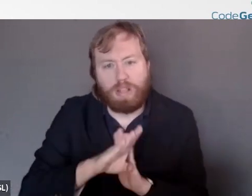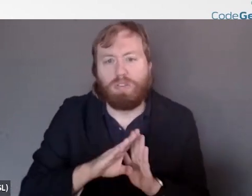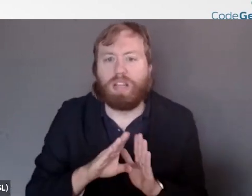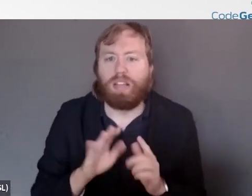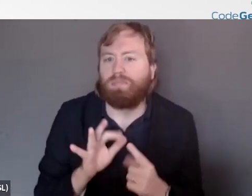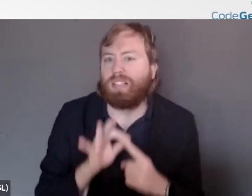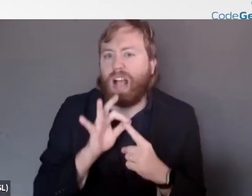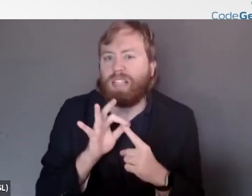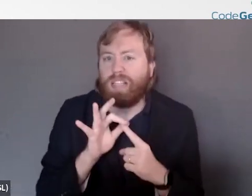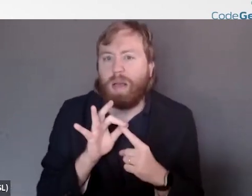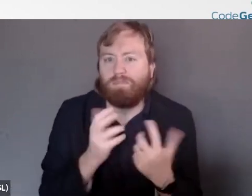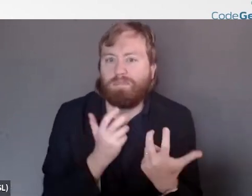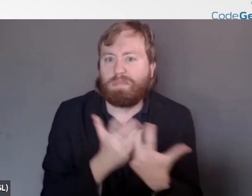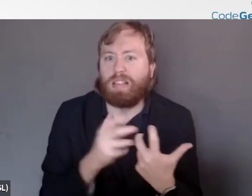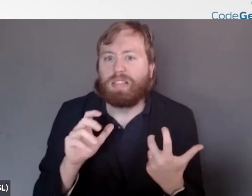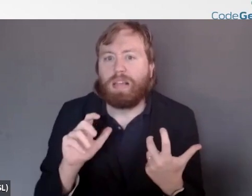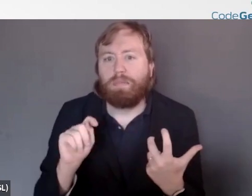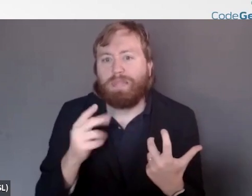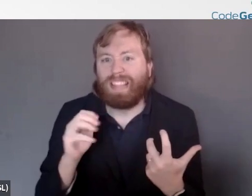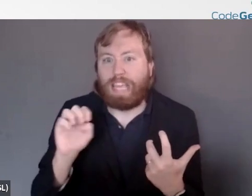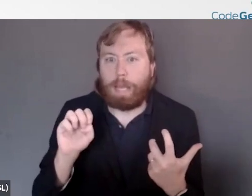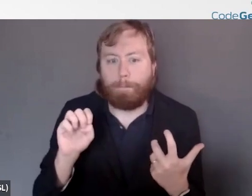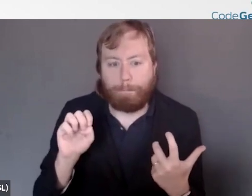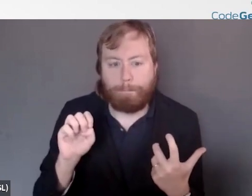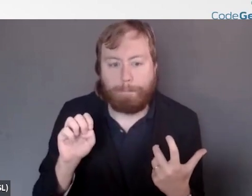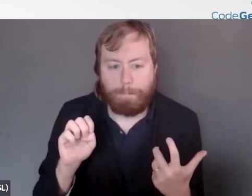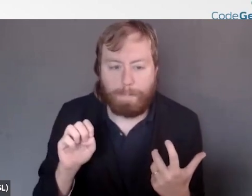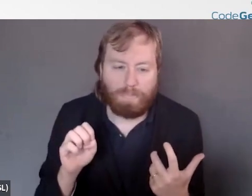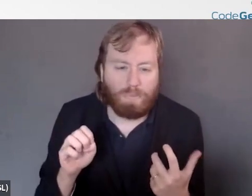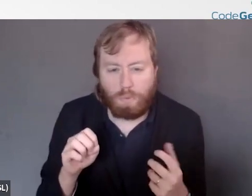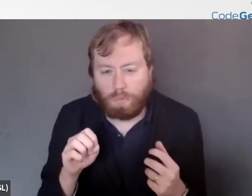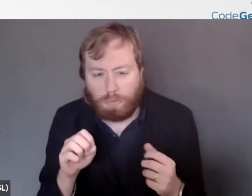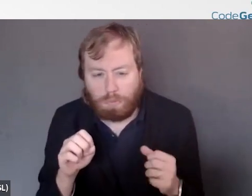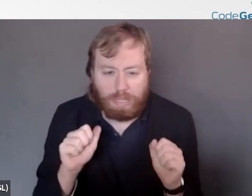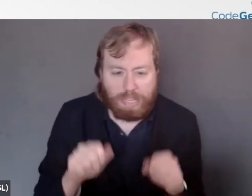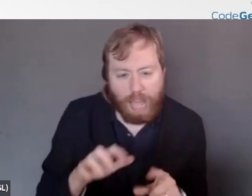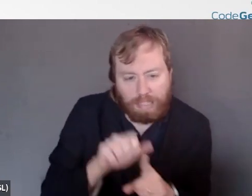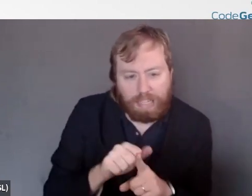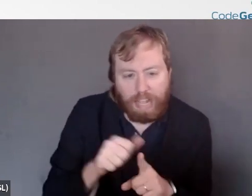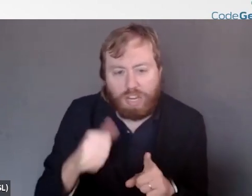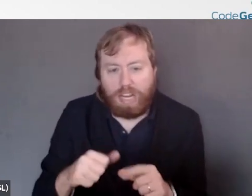we need to fix before that content entry phase. Then again, for sure, before the website is launched,